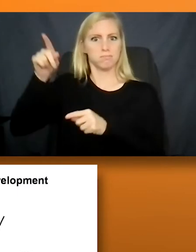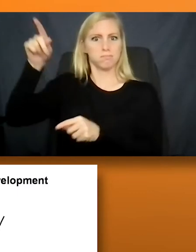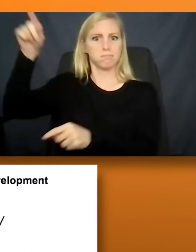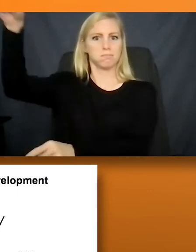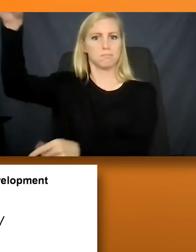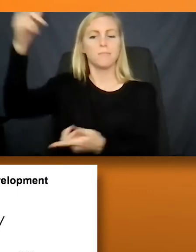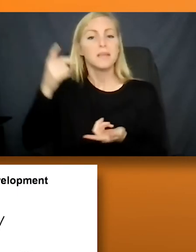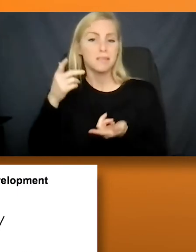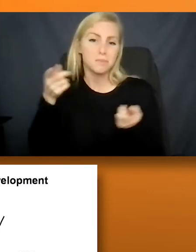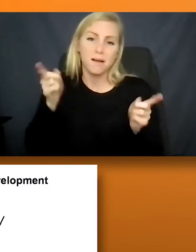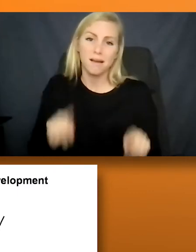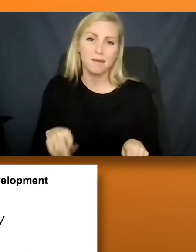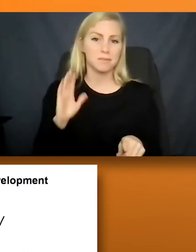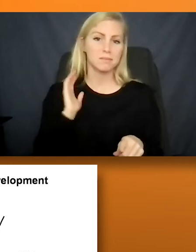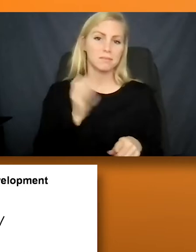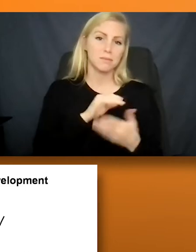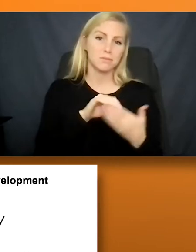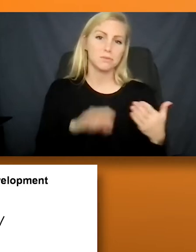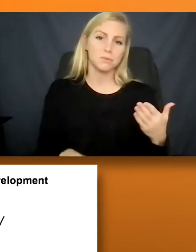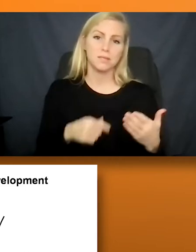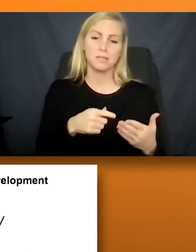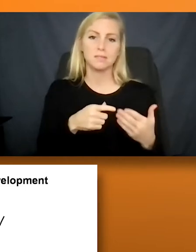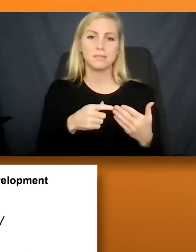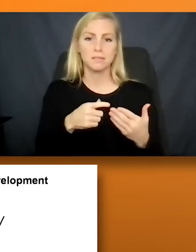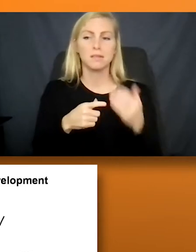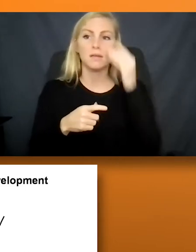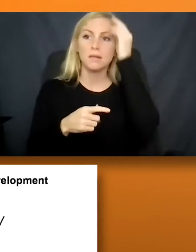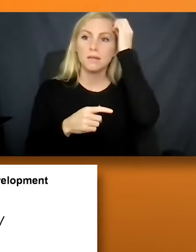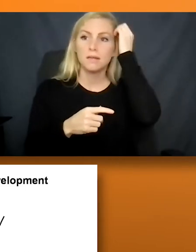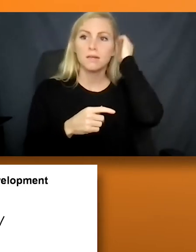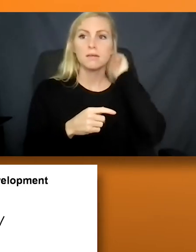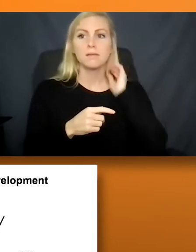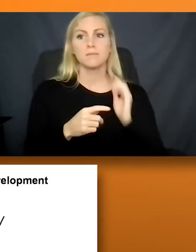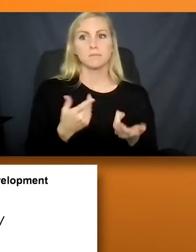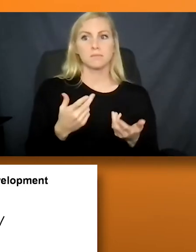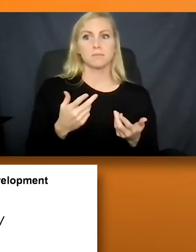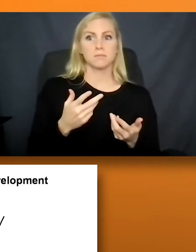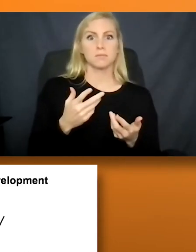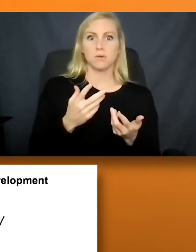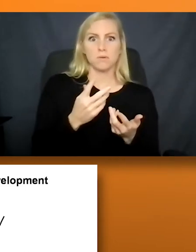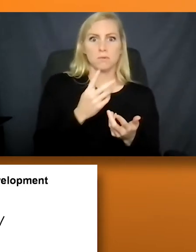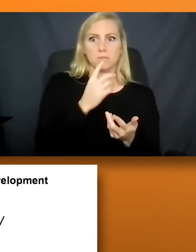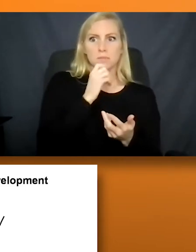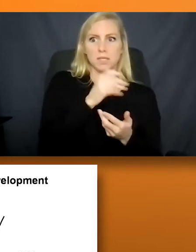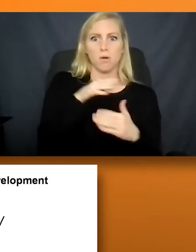And that's what happens for our students. If they don't hit, you know, kindergarten